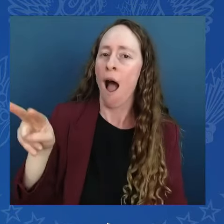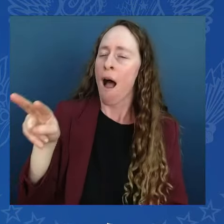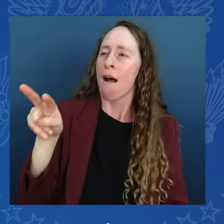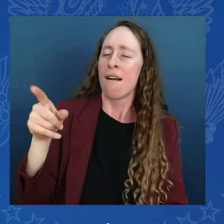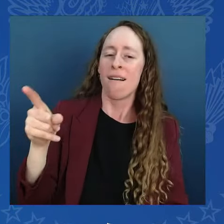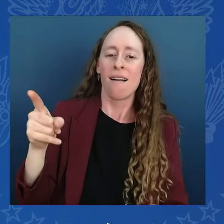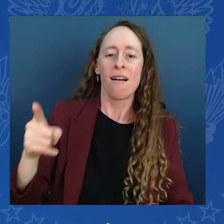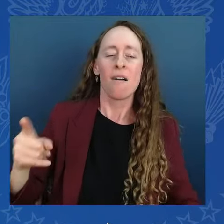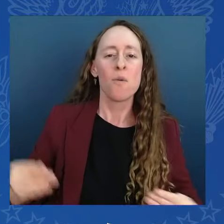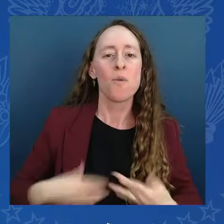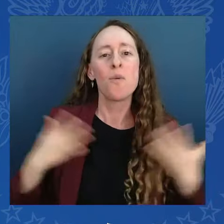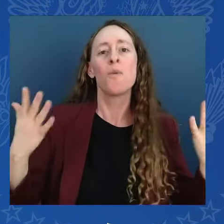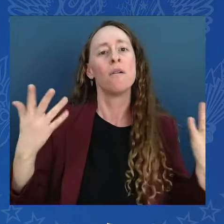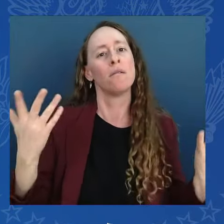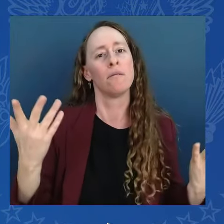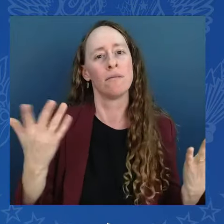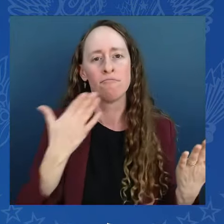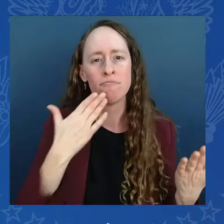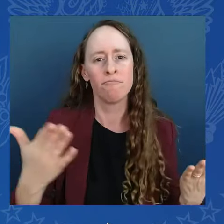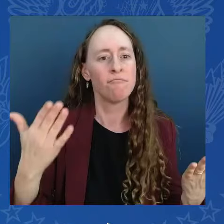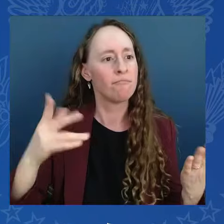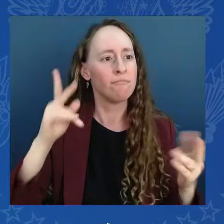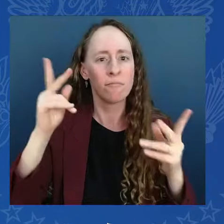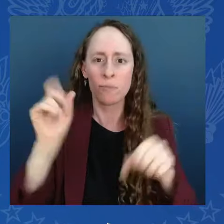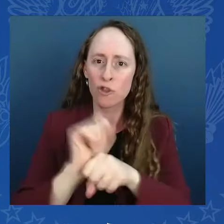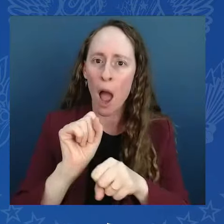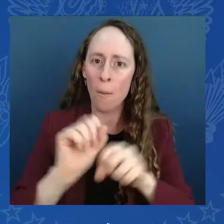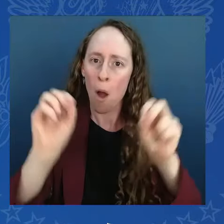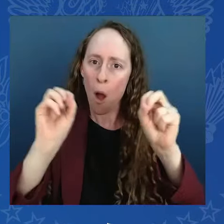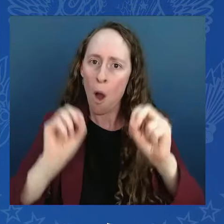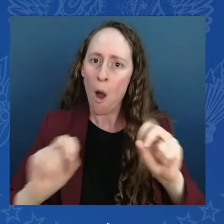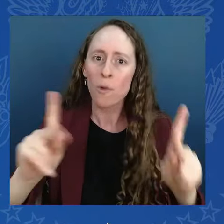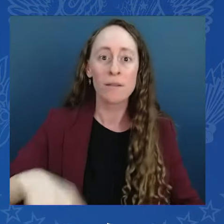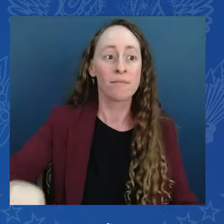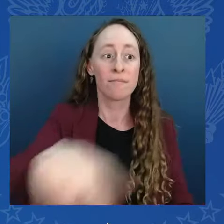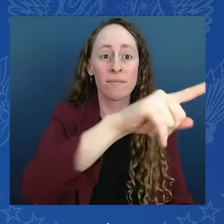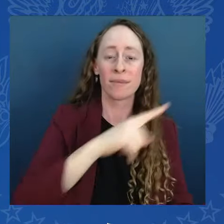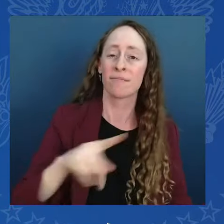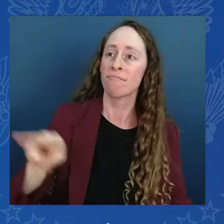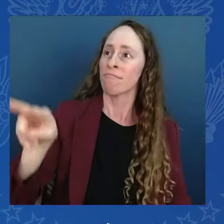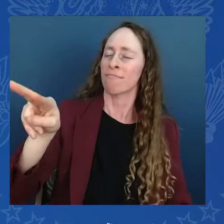pride -- pride in their hometowns making a comeback; pride in America,